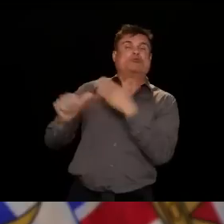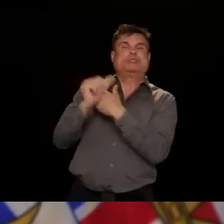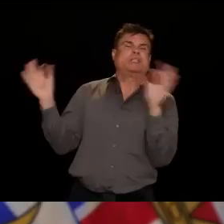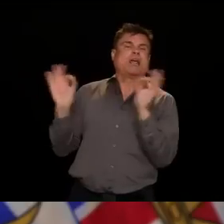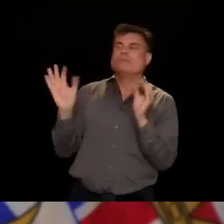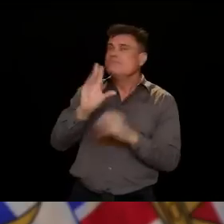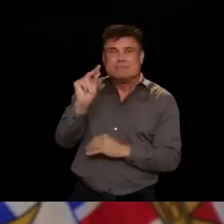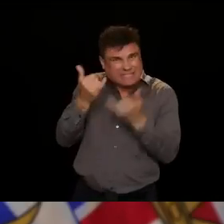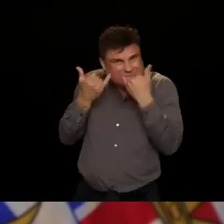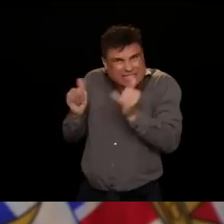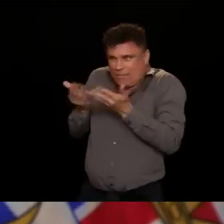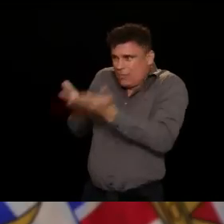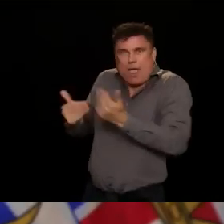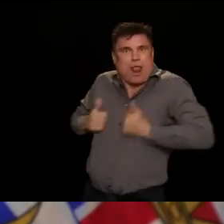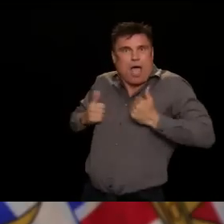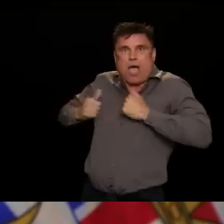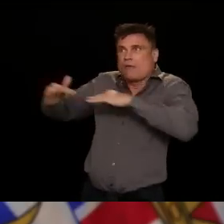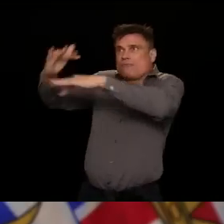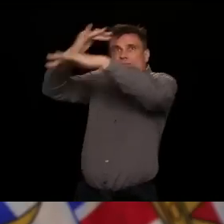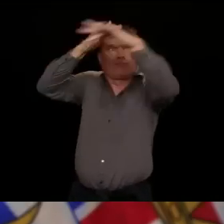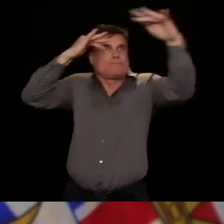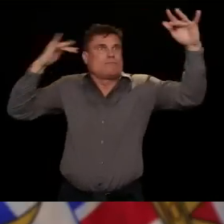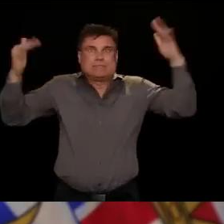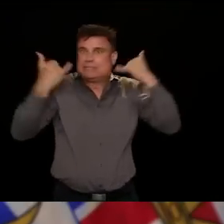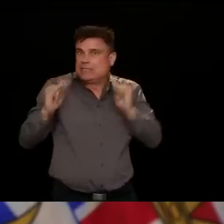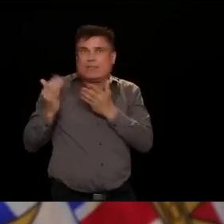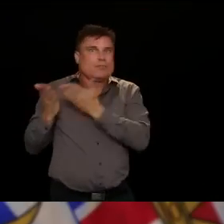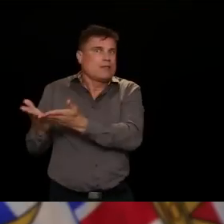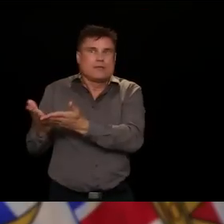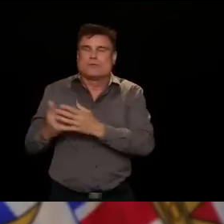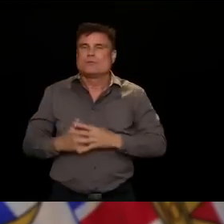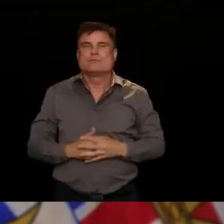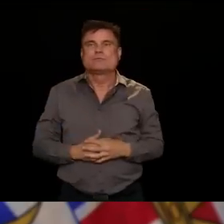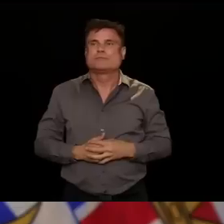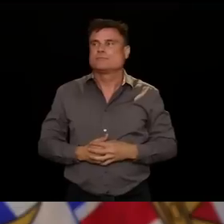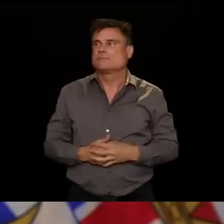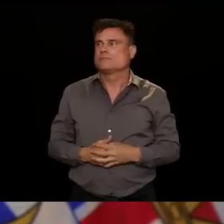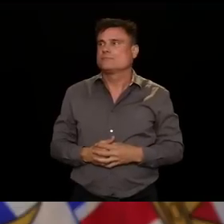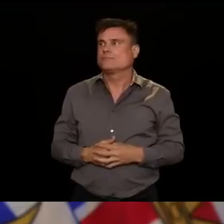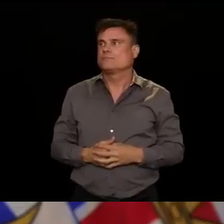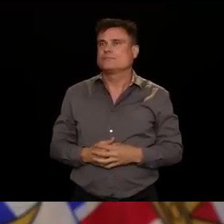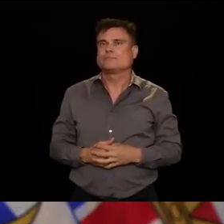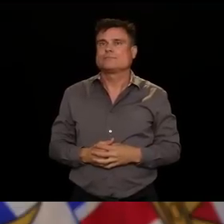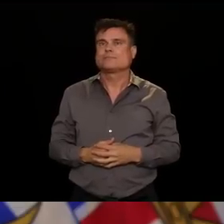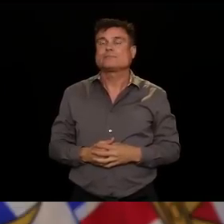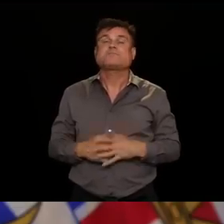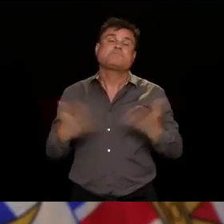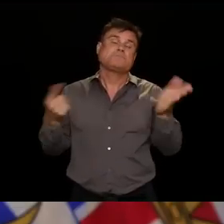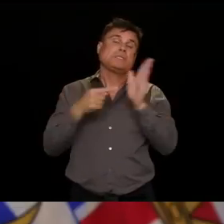communities, it can come back because we need to travel, there needs to be connection, whether for essential goods or whether